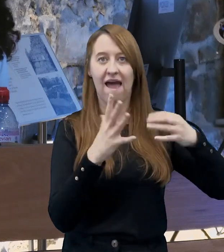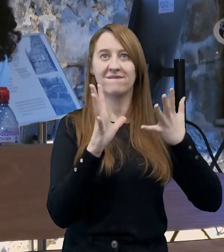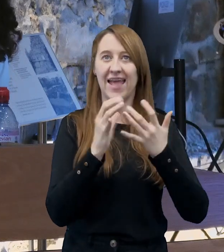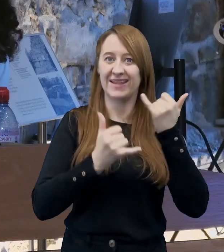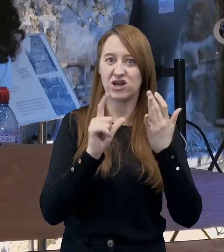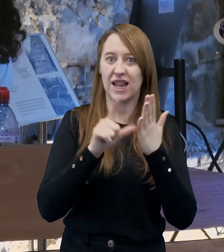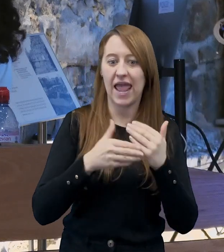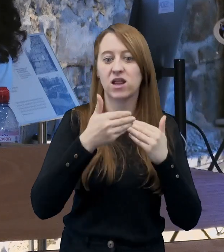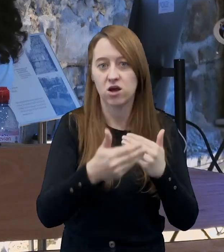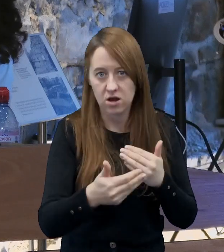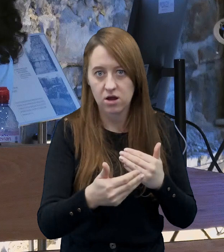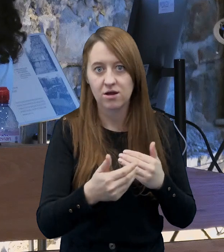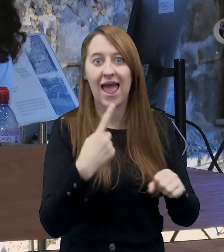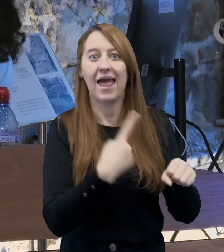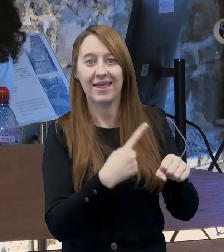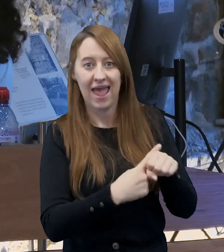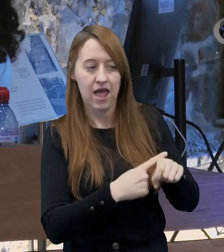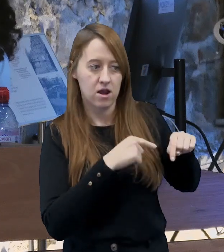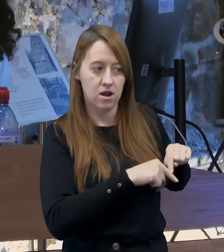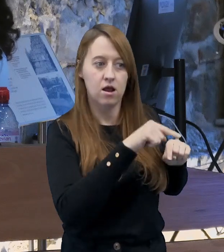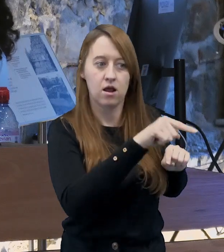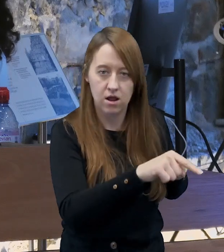That's maybe where it would correspond to the second layer of gilding.